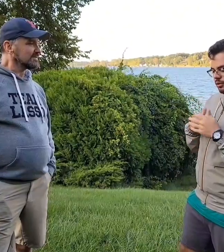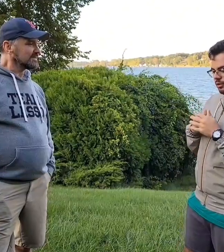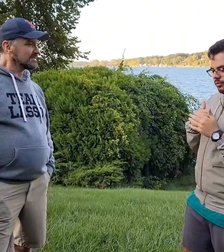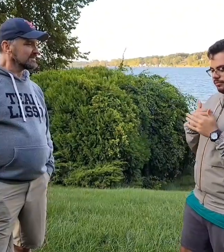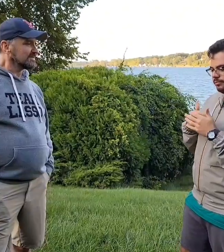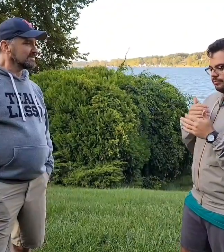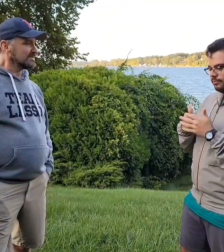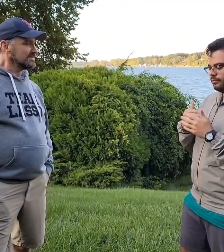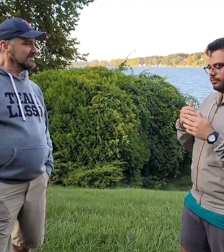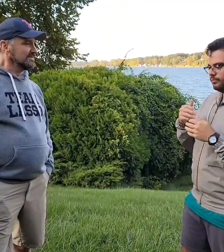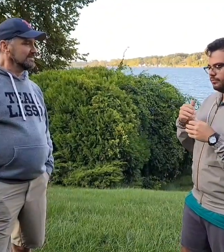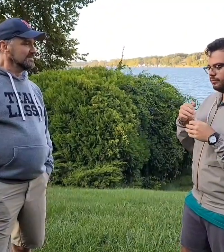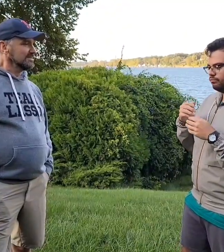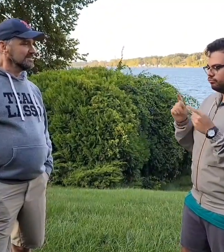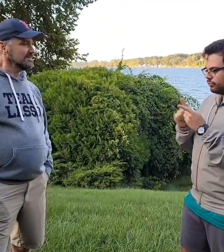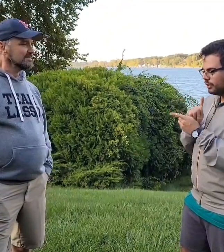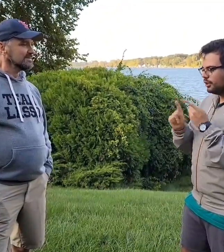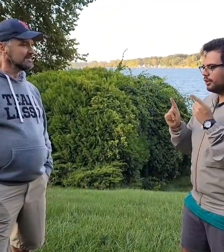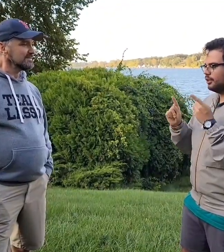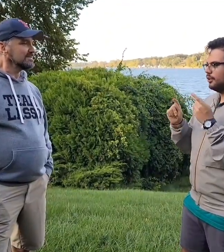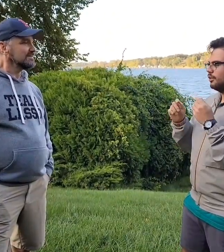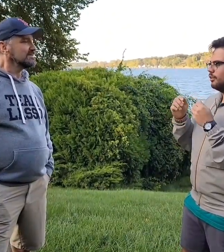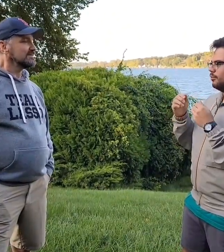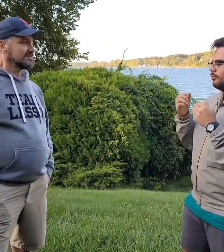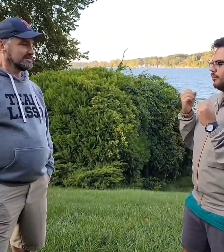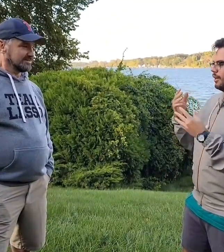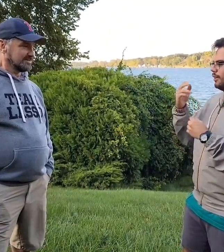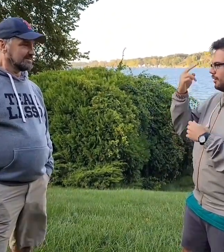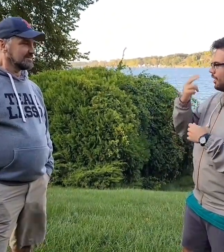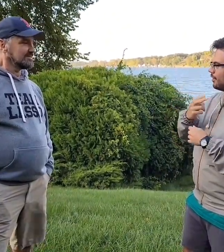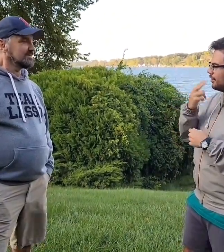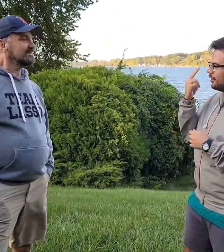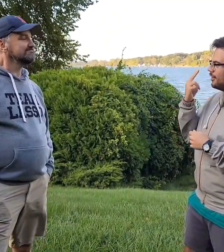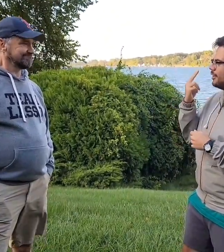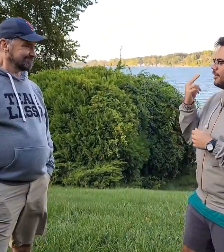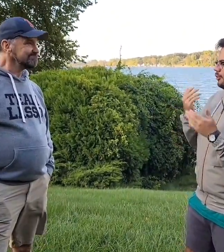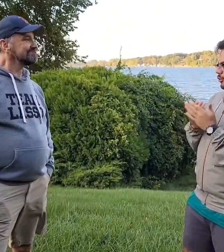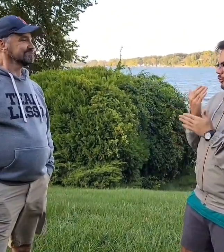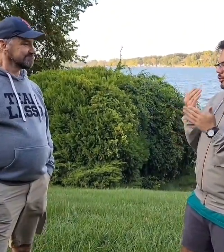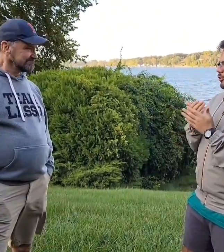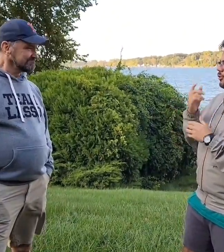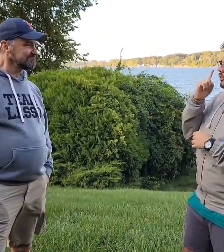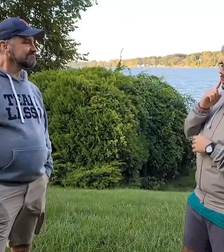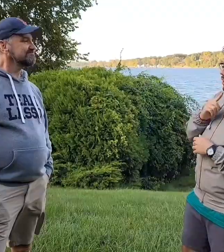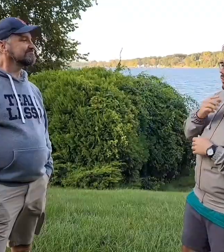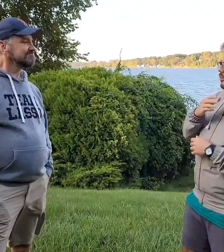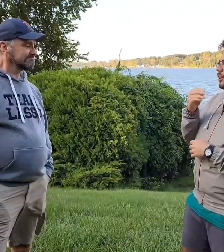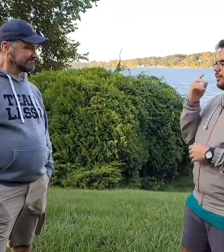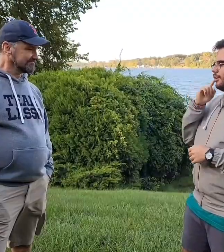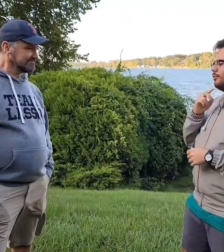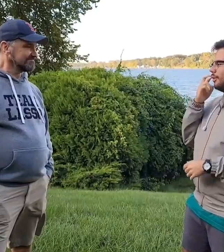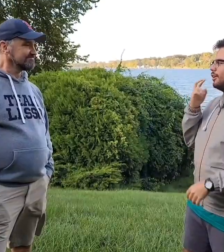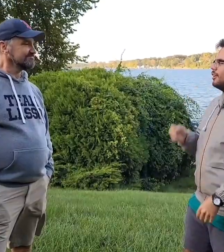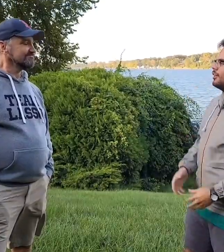well, there are many Catholics, many who are Deaf and Deafblind.